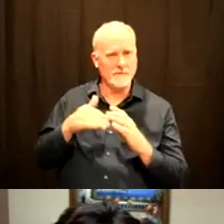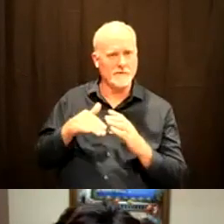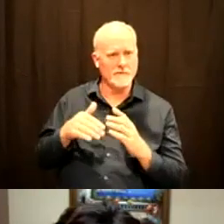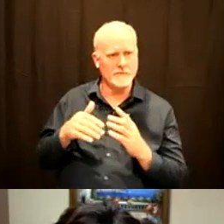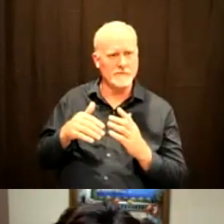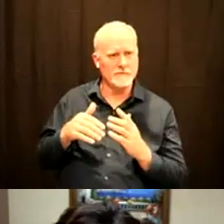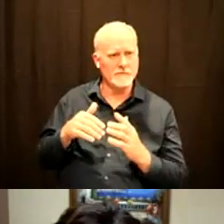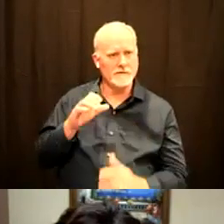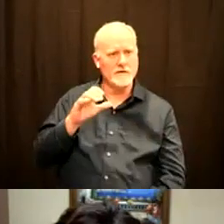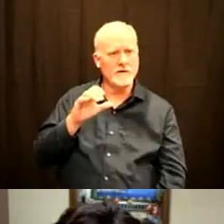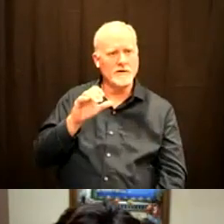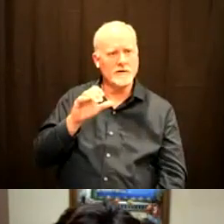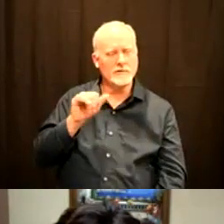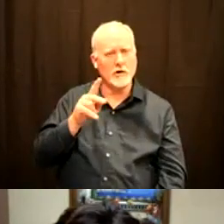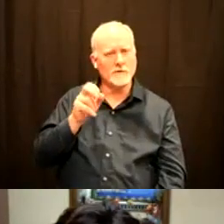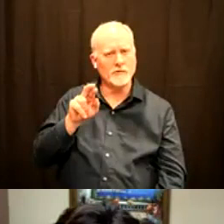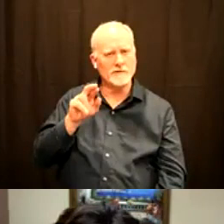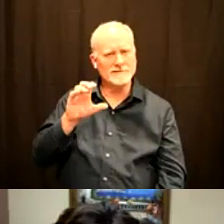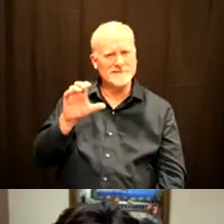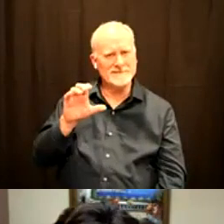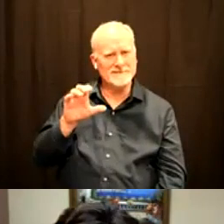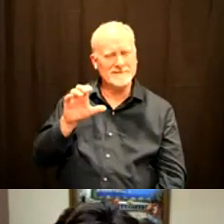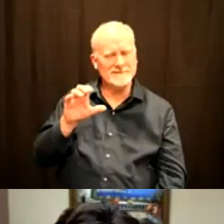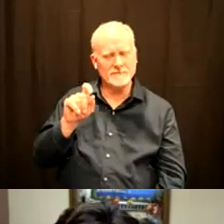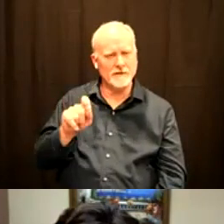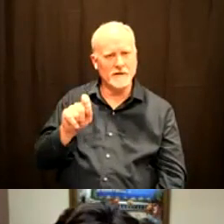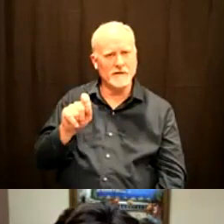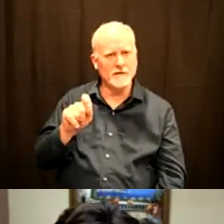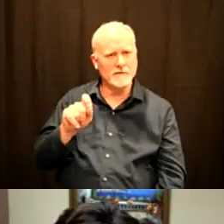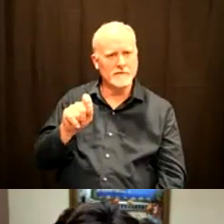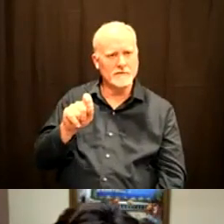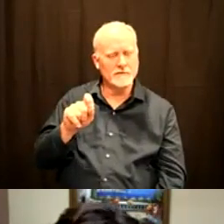carver c uab.edu i'm easy to find but email me and we will help you out